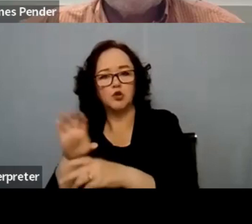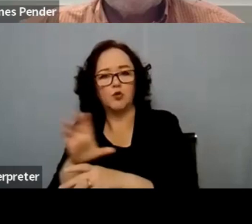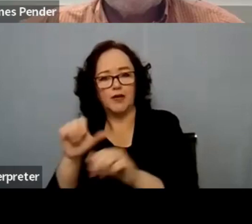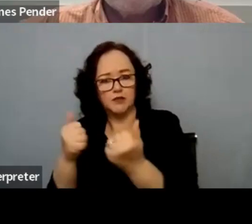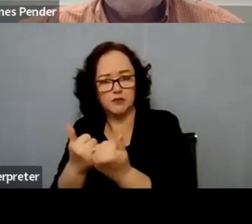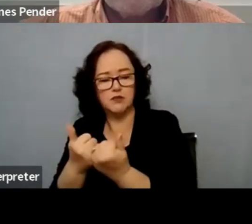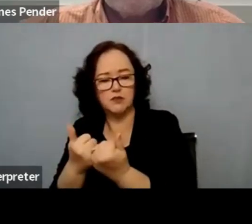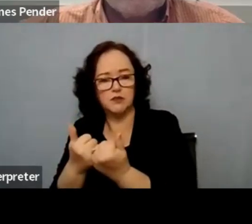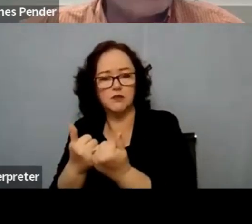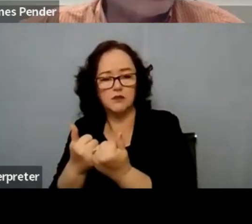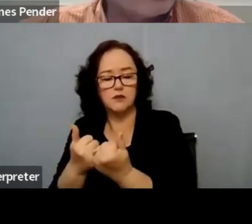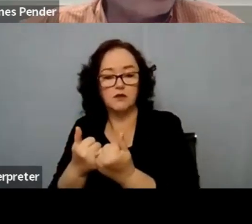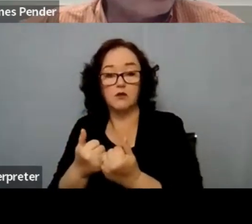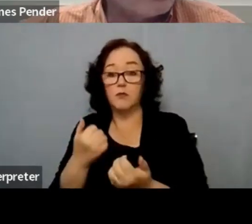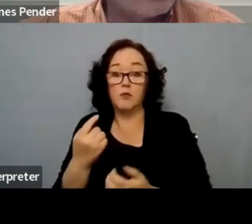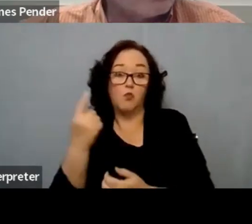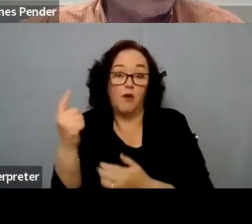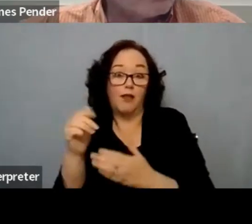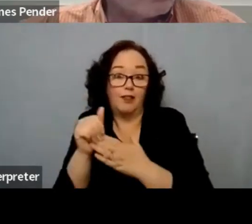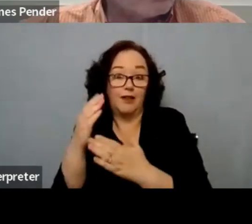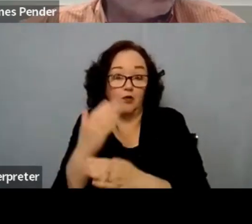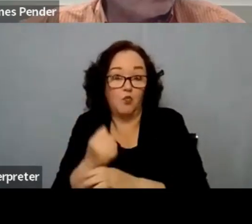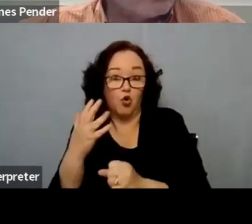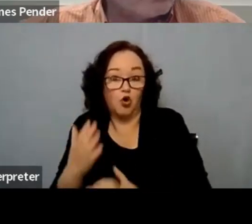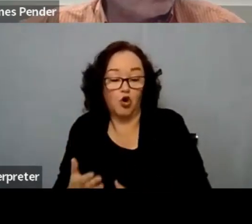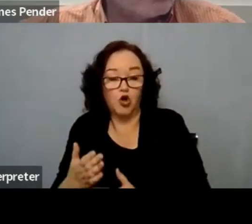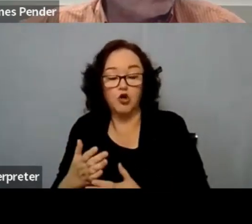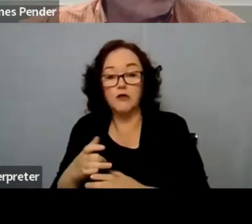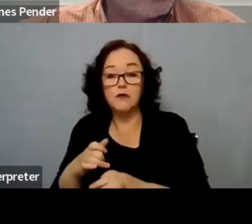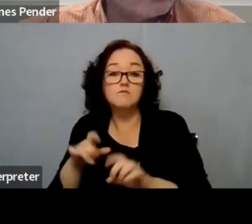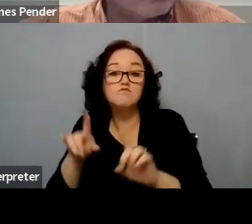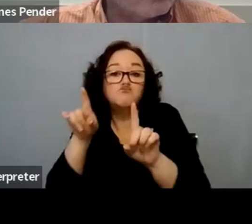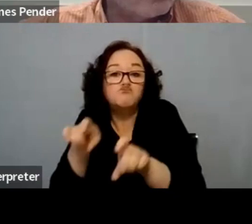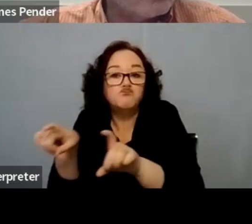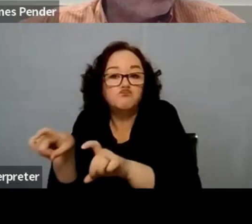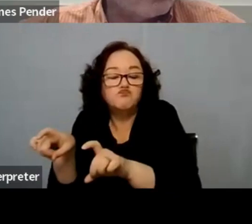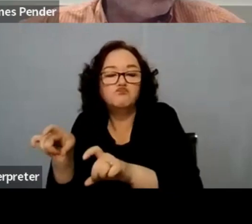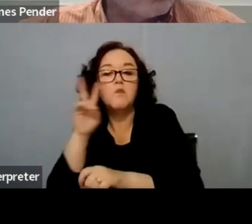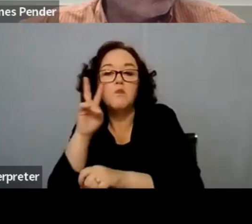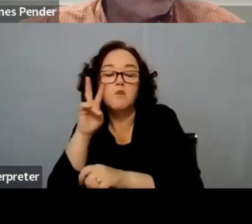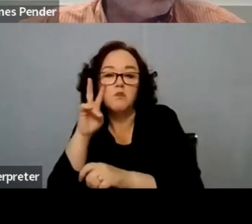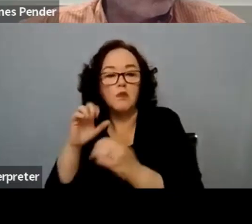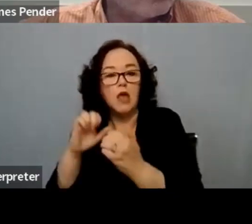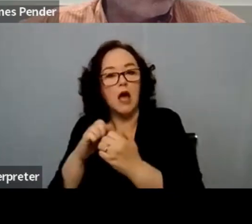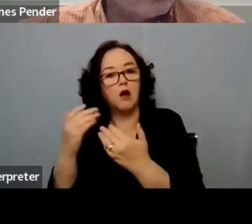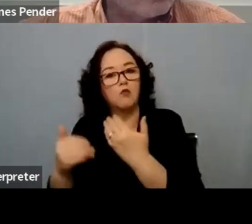one lead worker who decides to take it on and pilot it with their caseload and see how it goes. I think you know, there